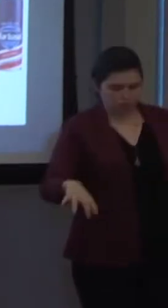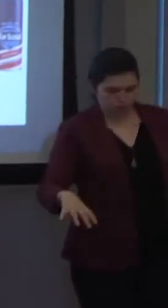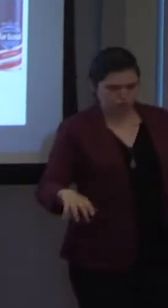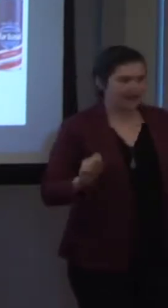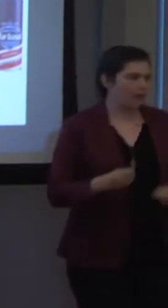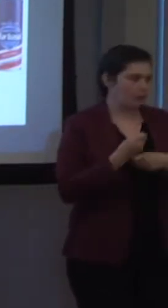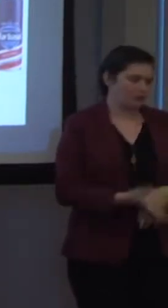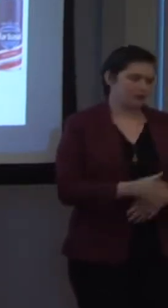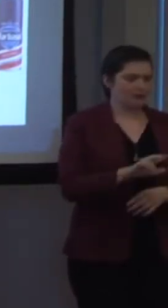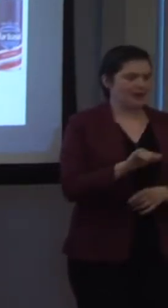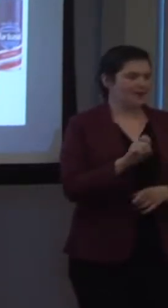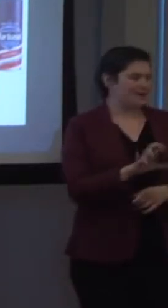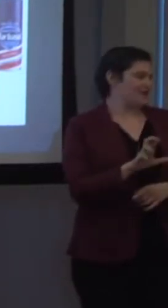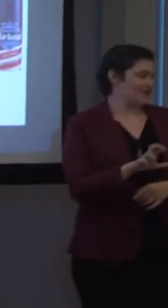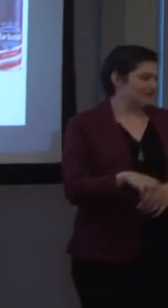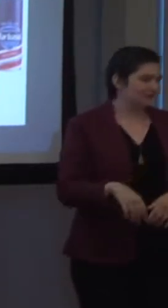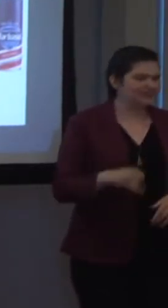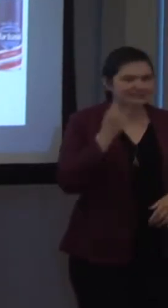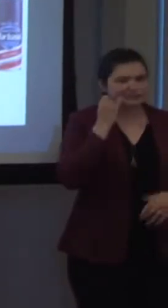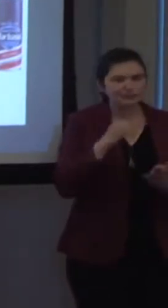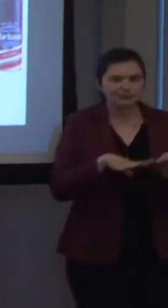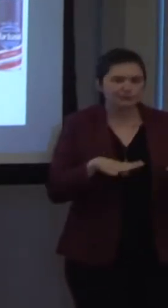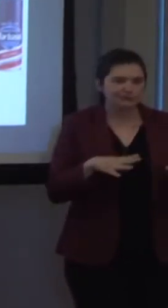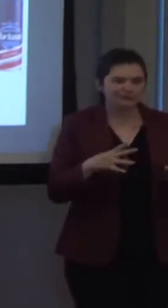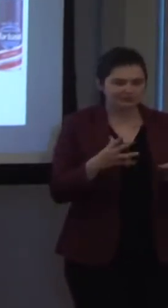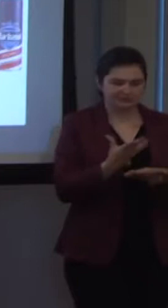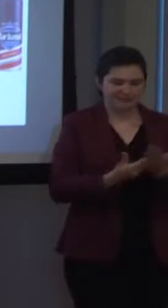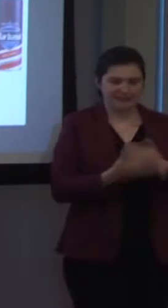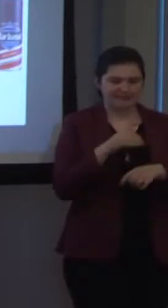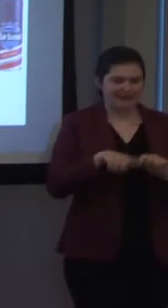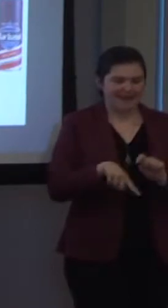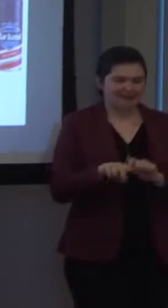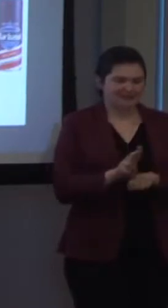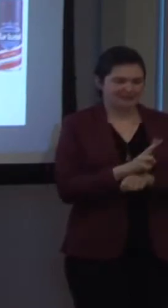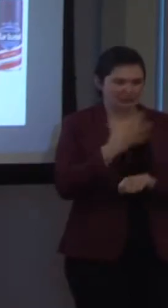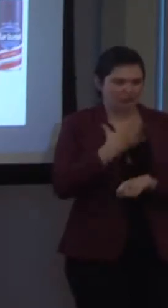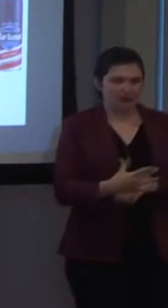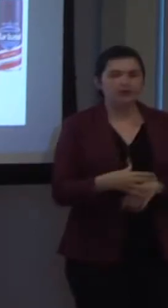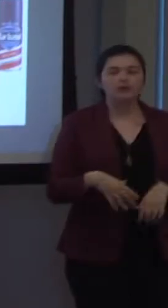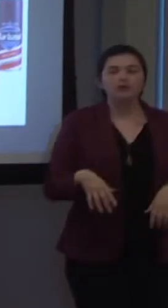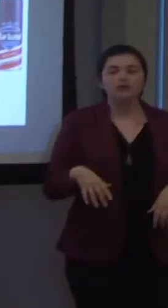Let's say if students do not have, kind of, mobility in the hand, we helped to provide them a spoon,